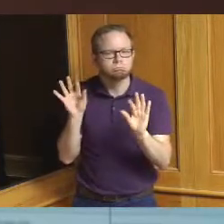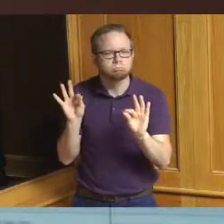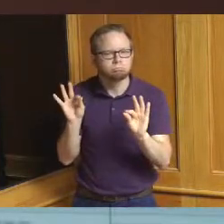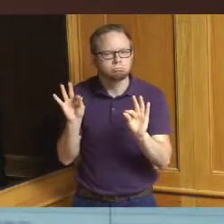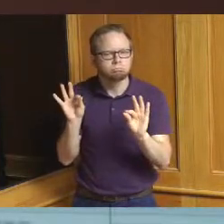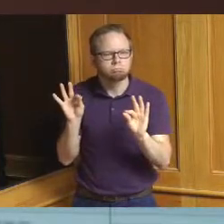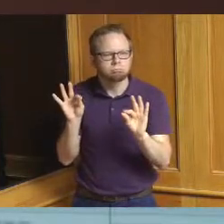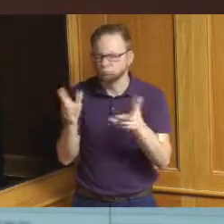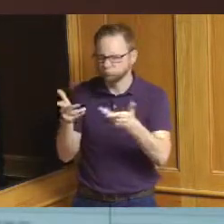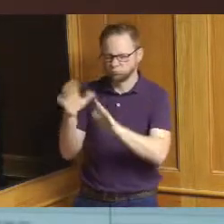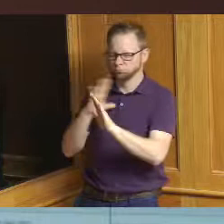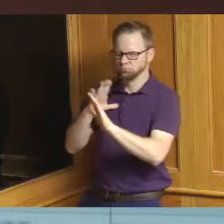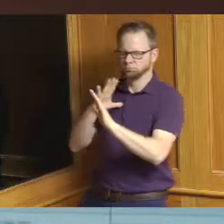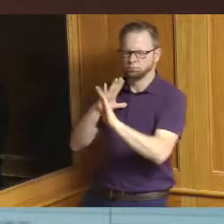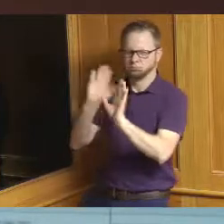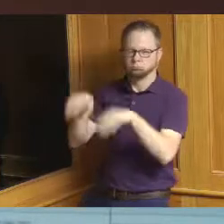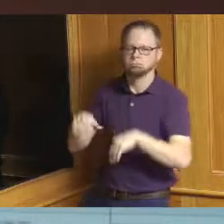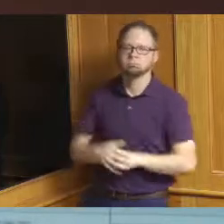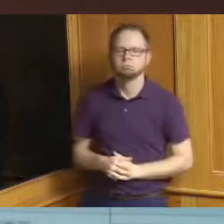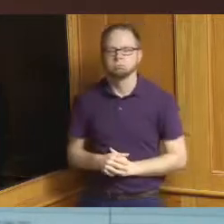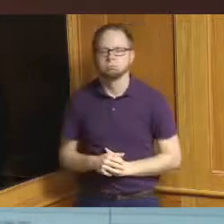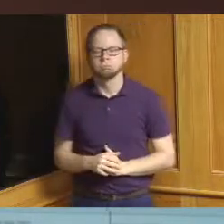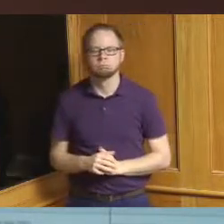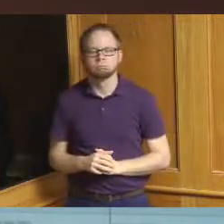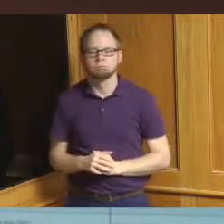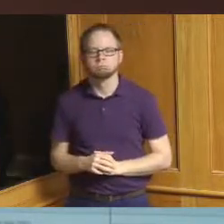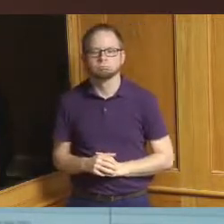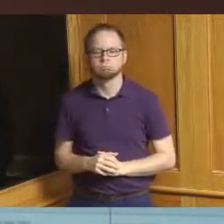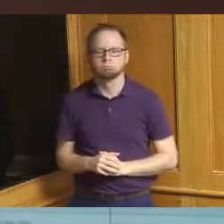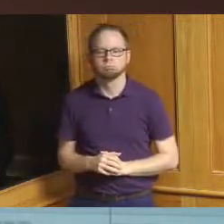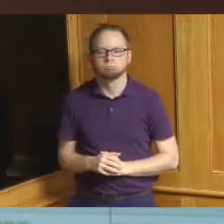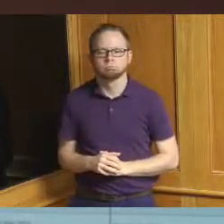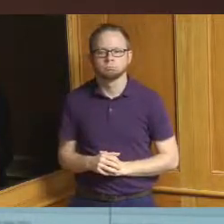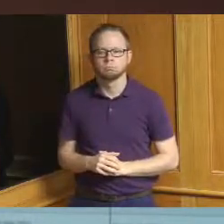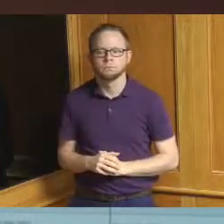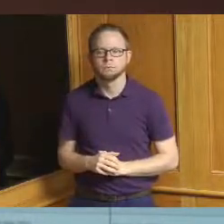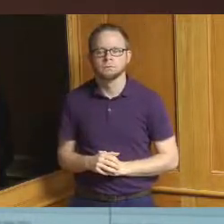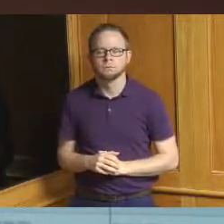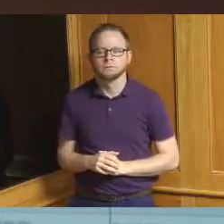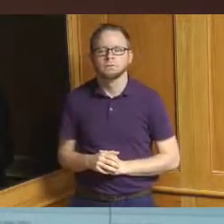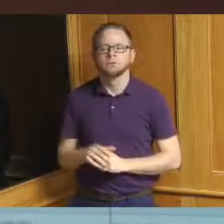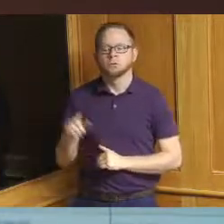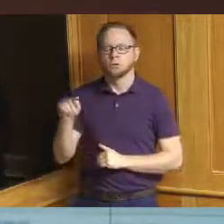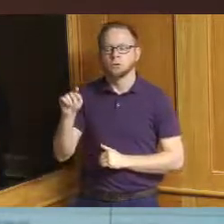and that's fine if you want to click that way too so TestAndProtectCincy.com continues to list